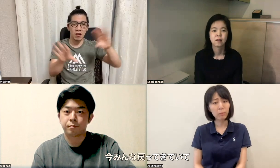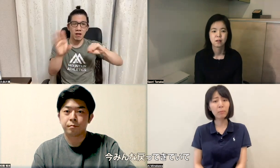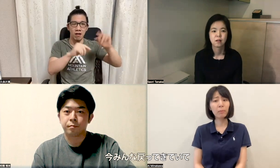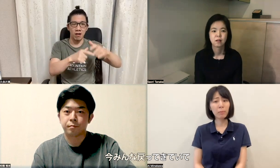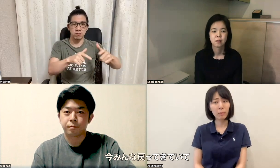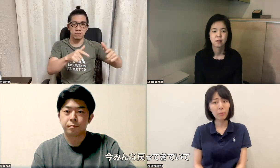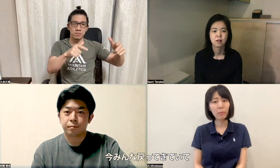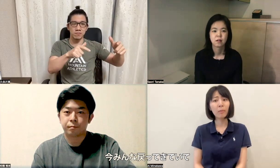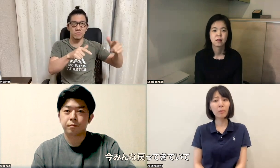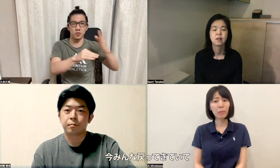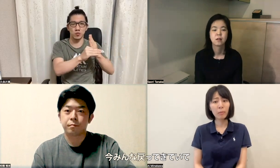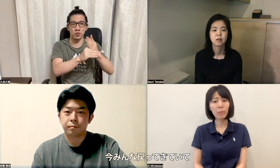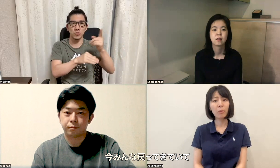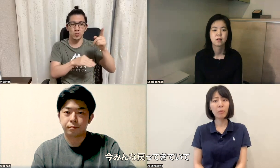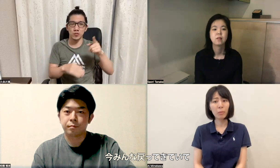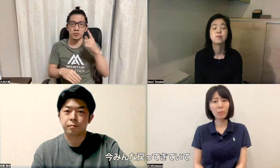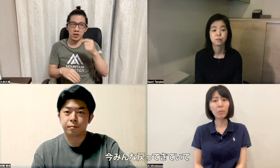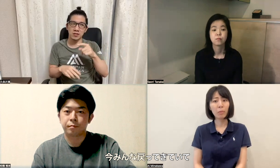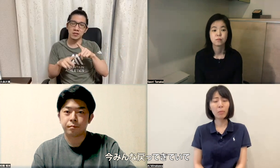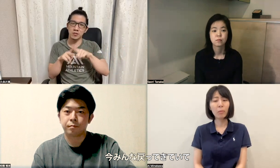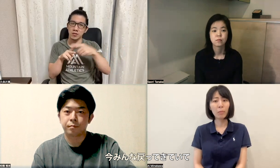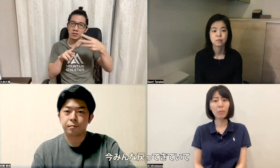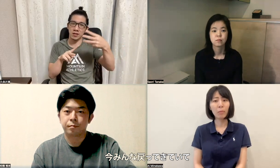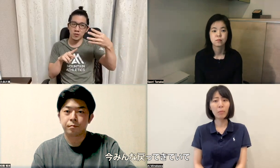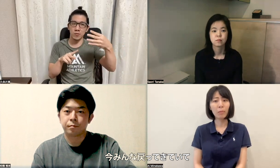but now they're all coming back.